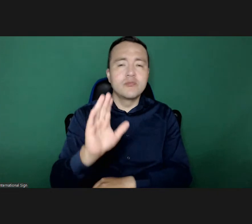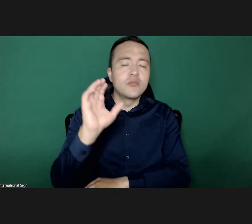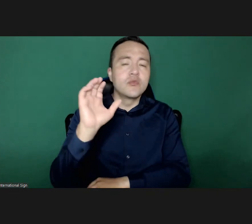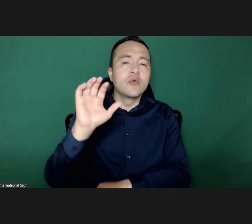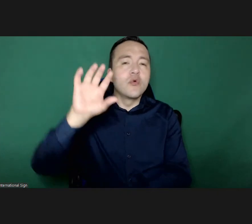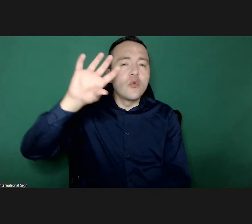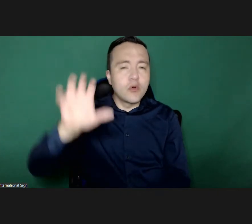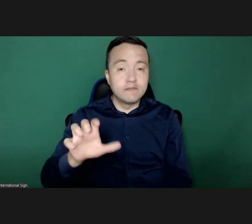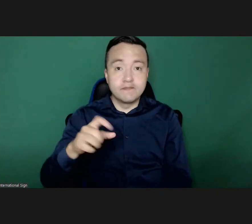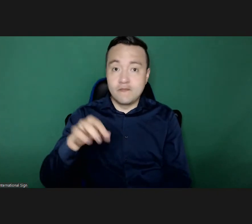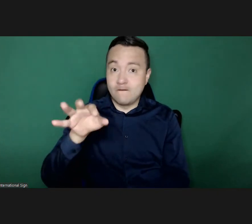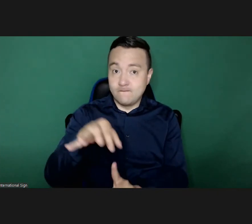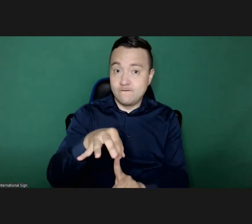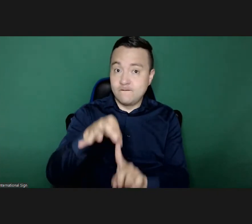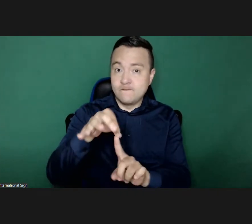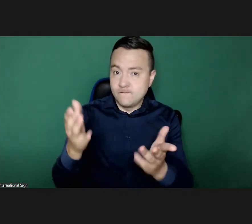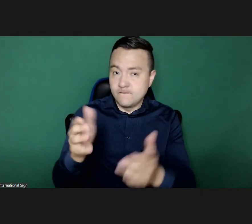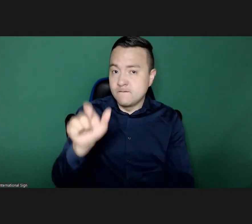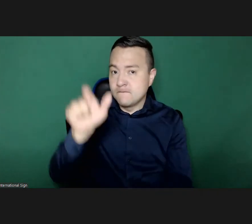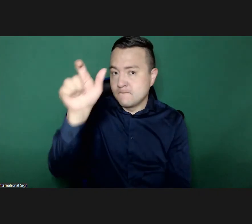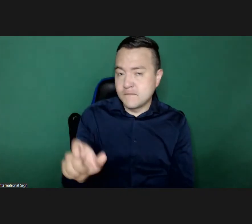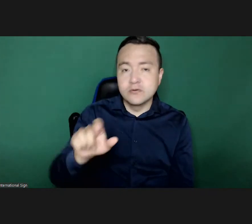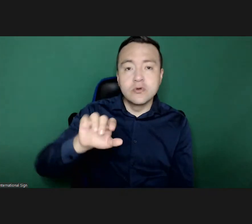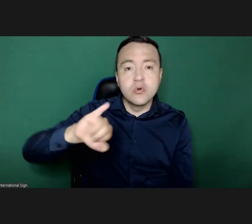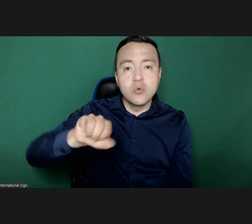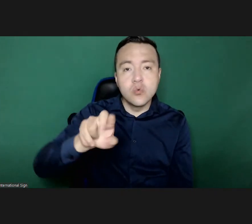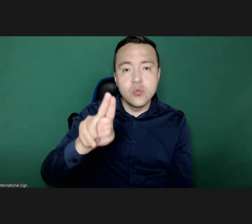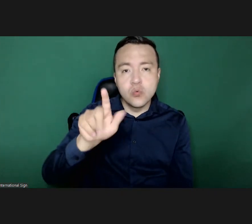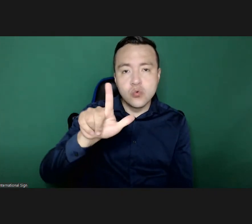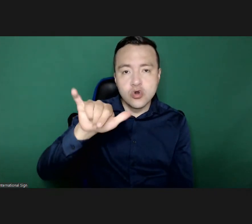and social welfare from Paraguay, and the honorable Christopher